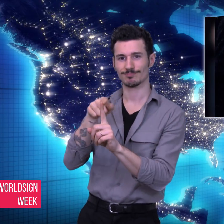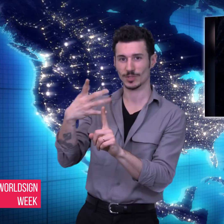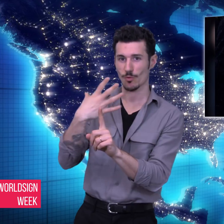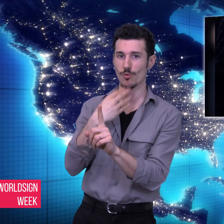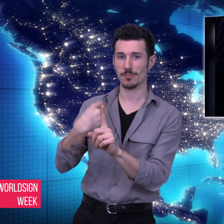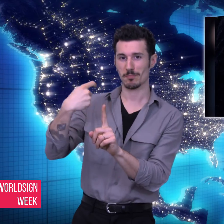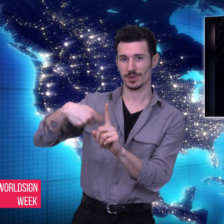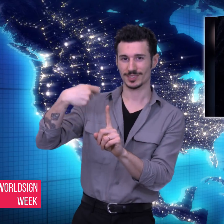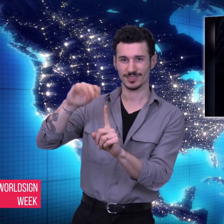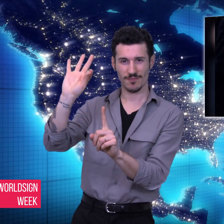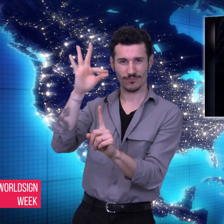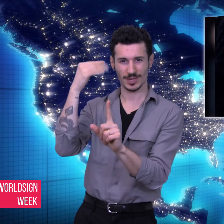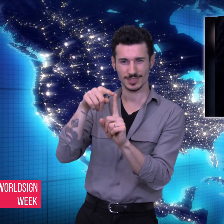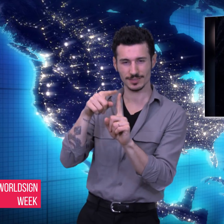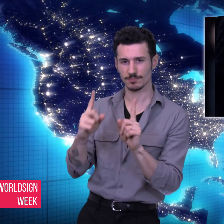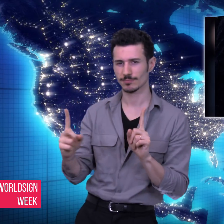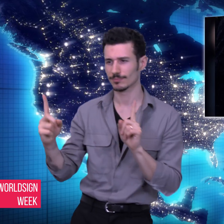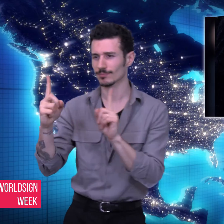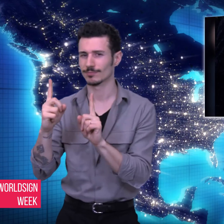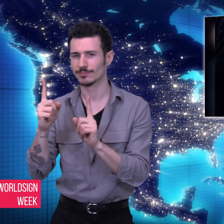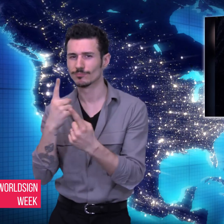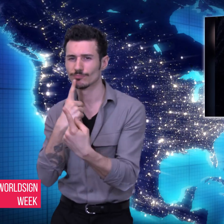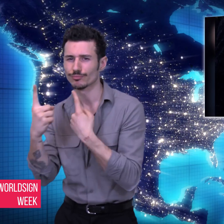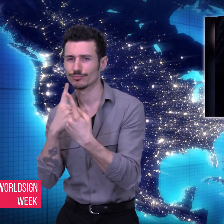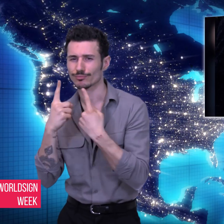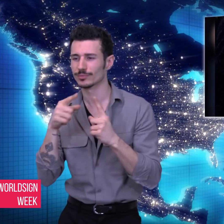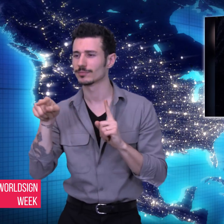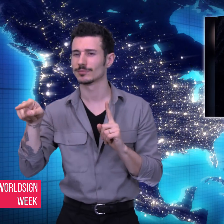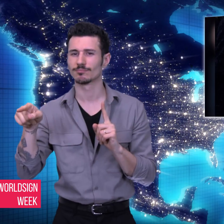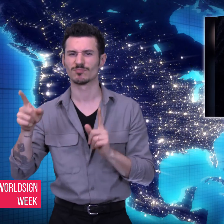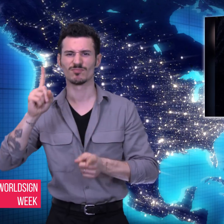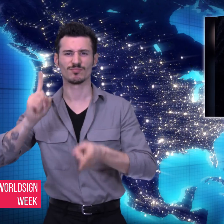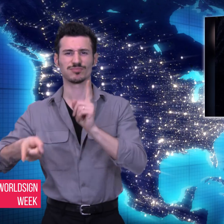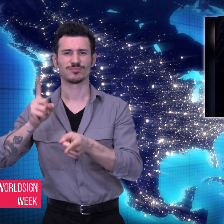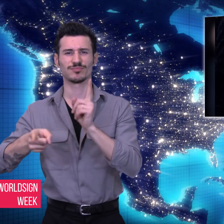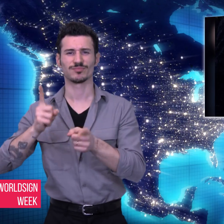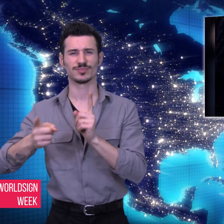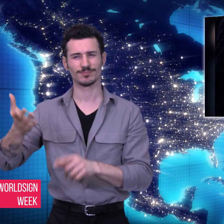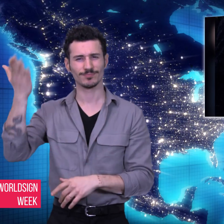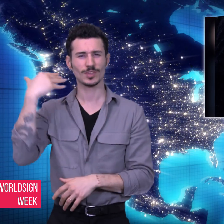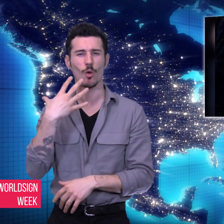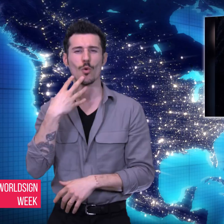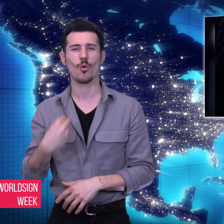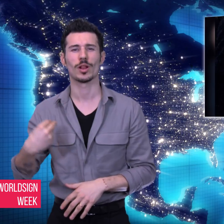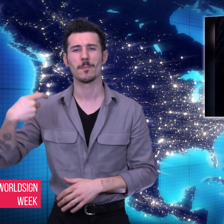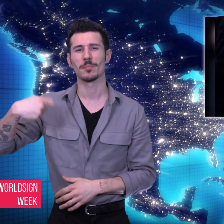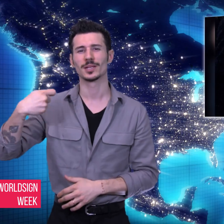He was accused of accepting millions of euros